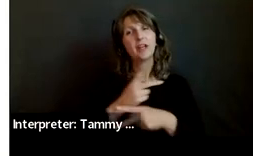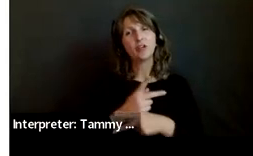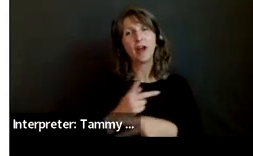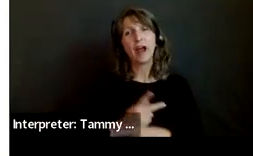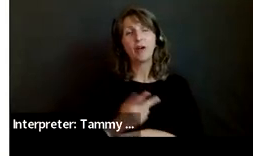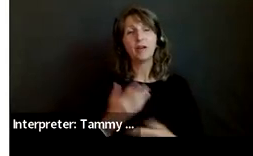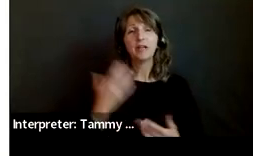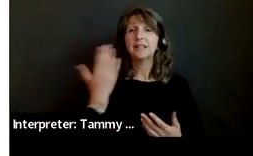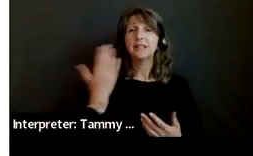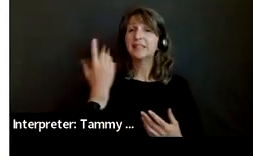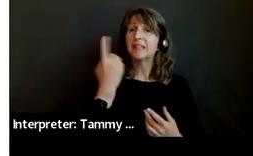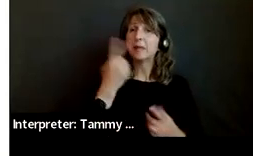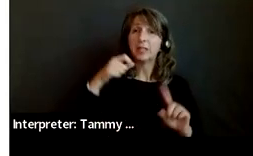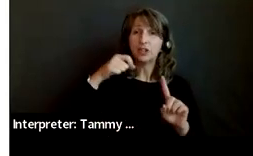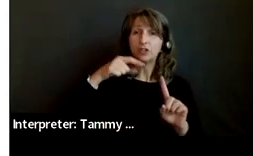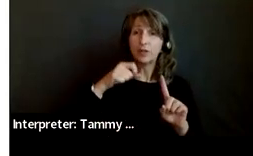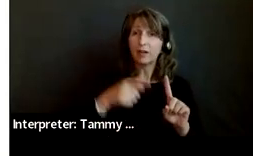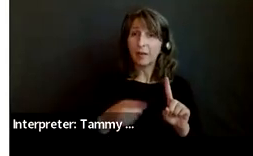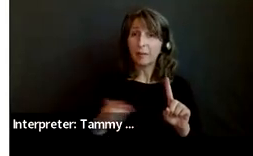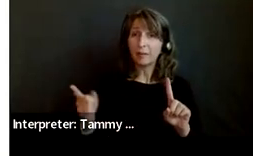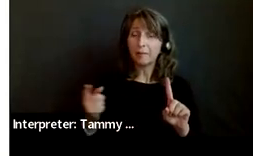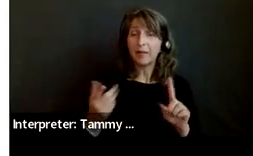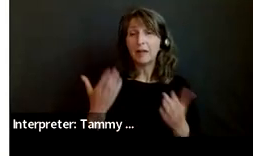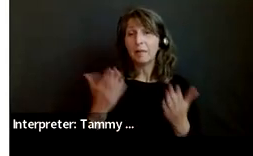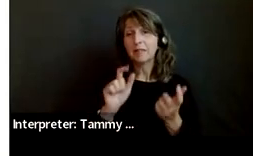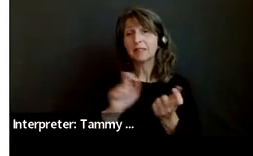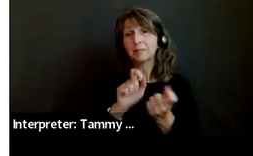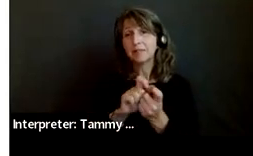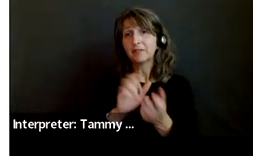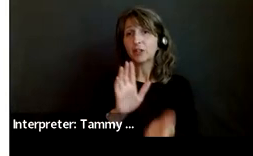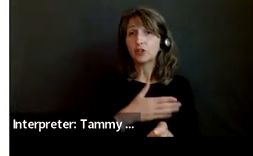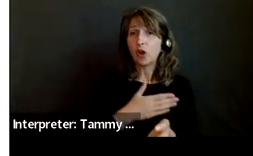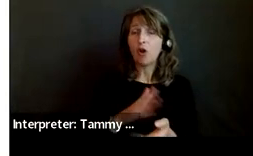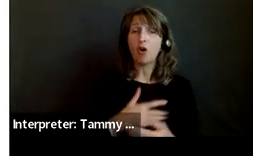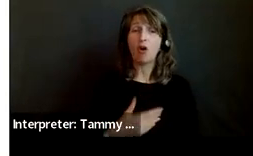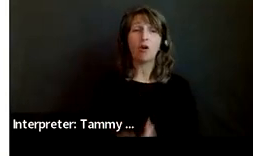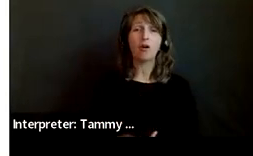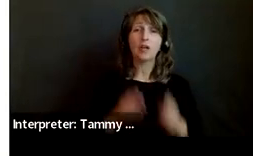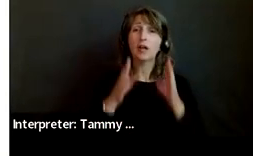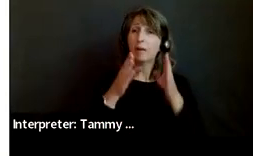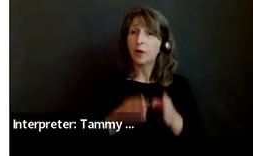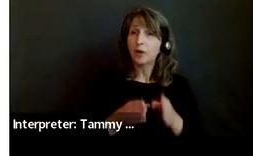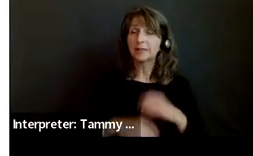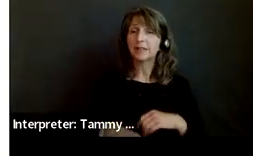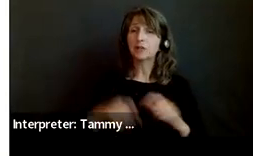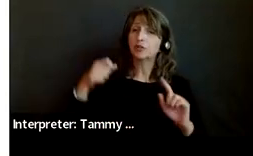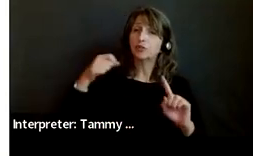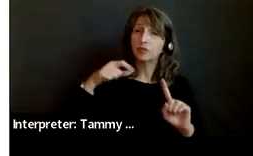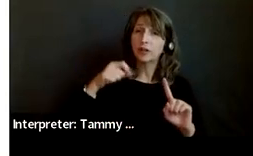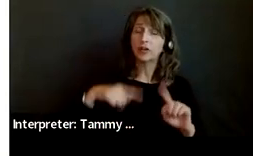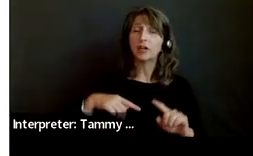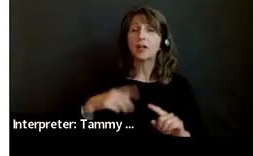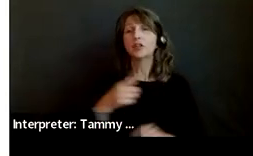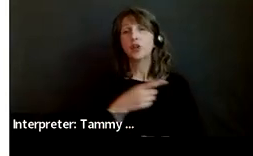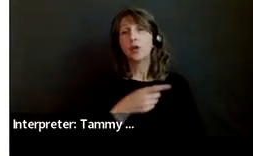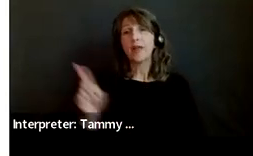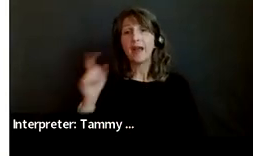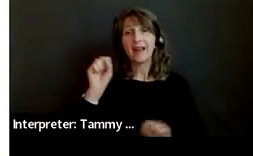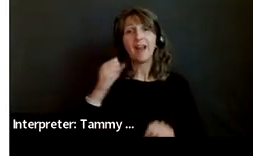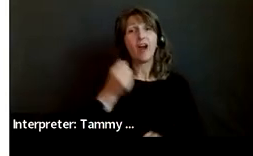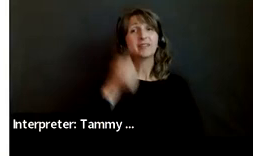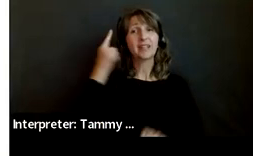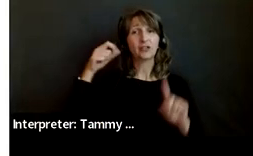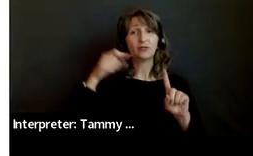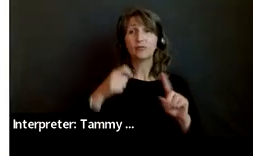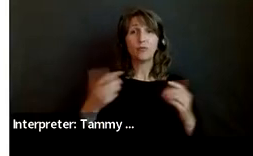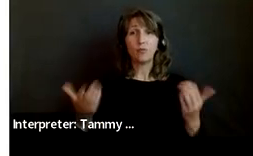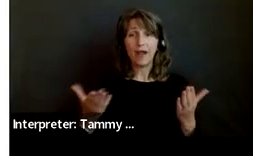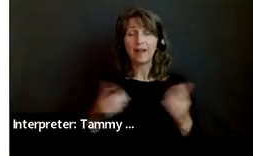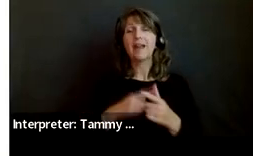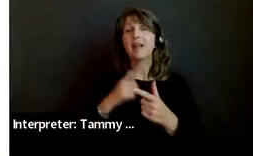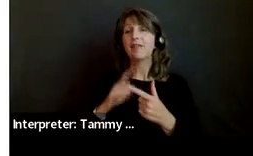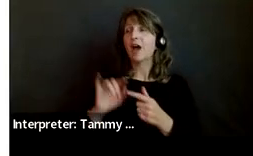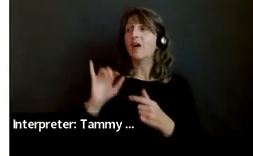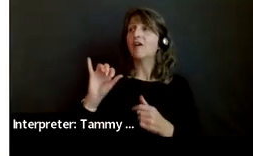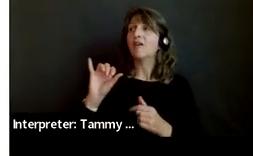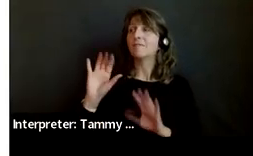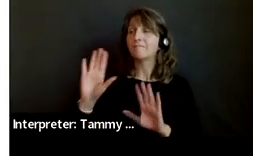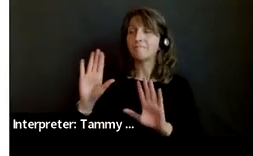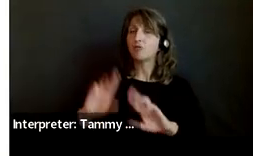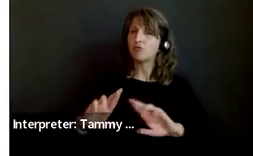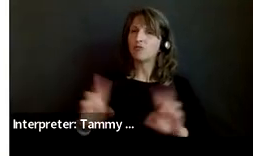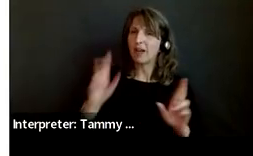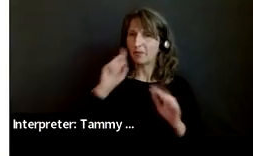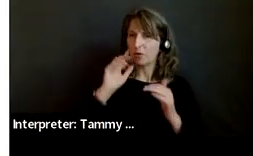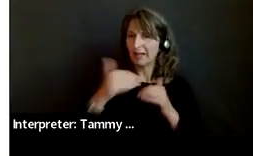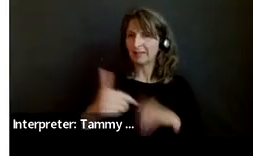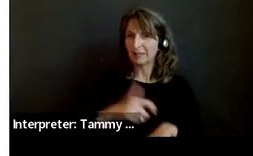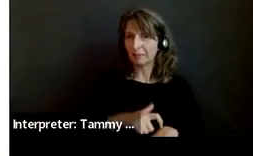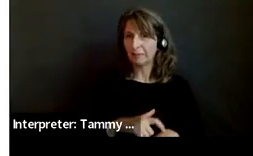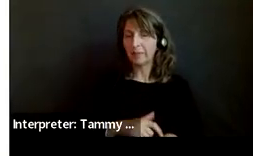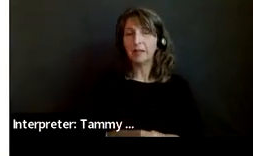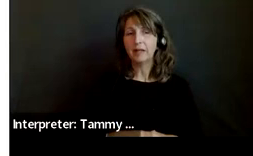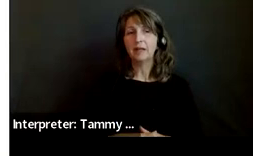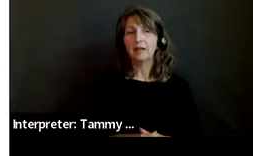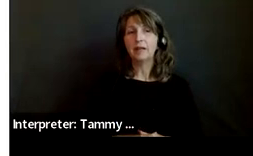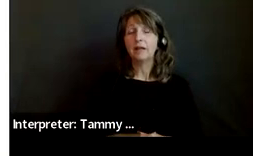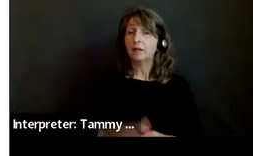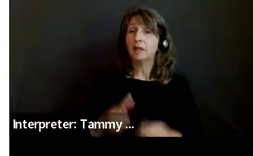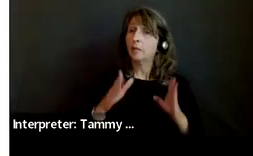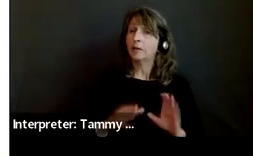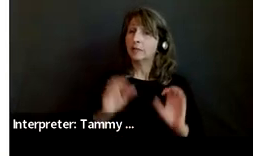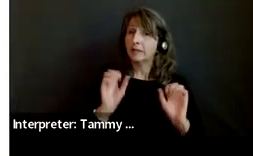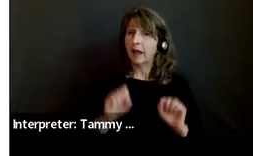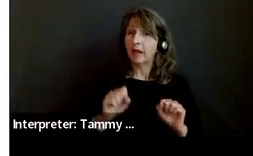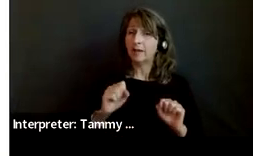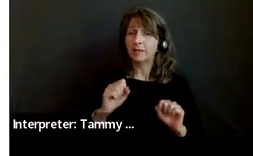When someone is not being taken off guard by these emotional activations. And as time goes on, individual learn more about what activates them and be able to mentally prepare.